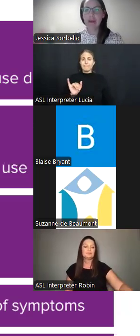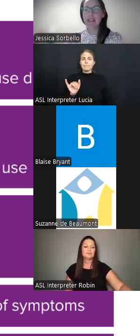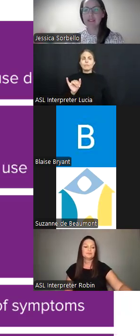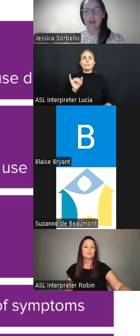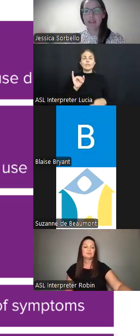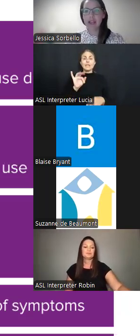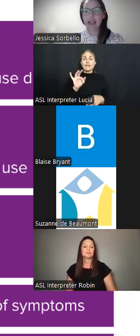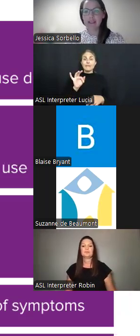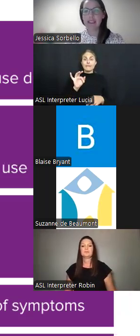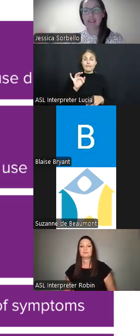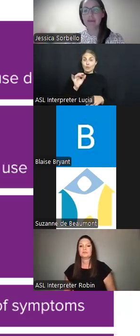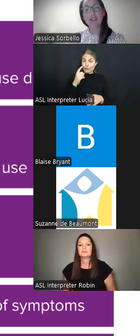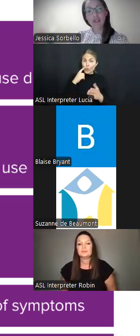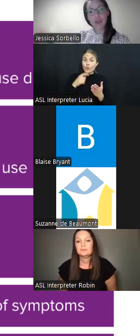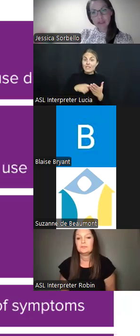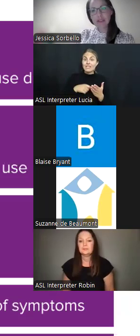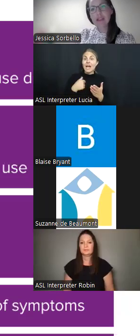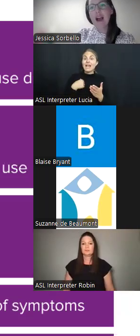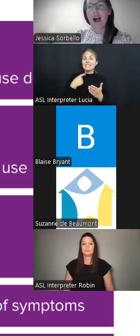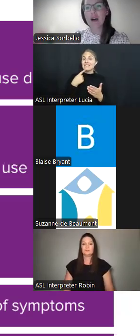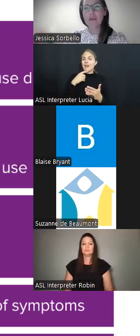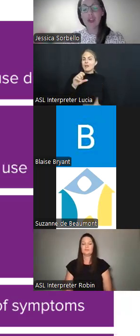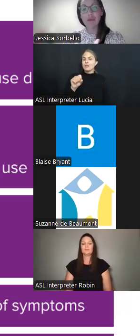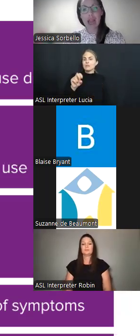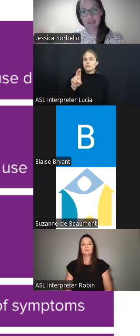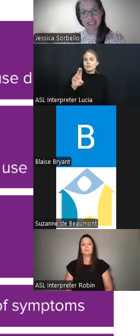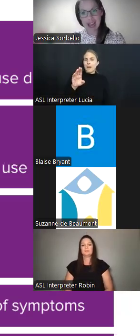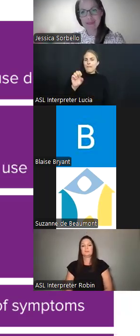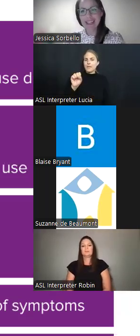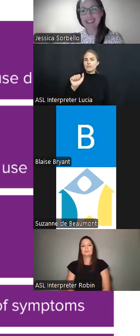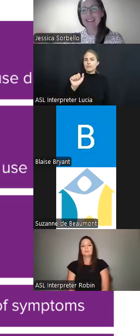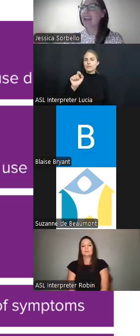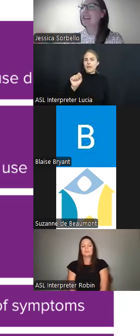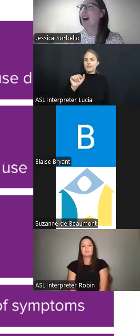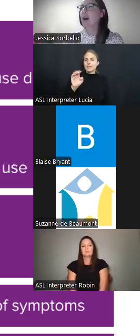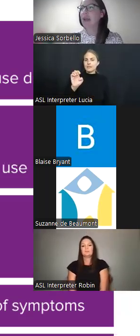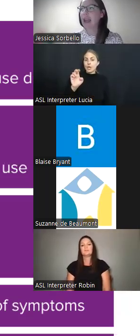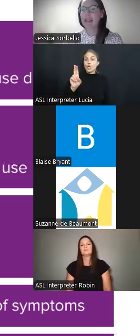. That is because well, you know, the previous term of